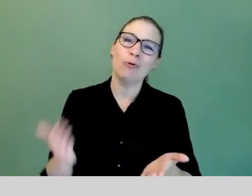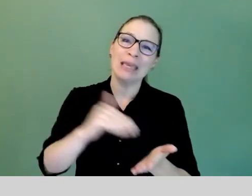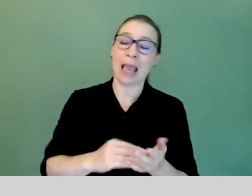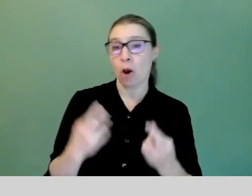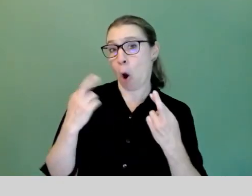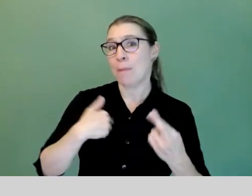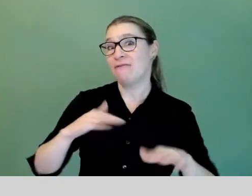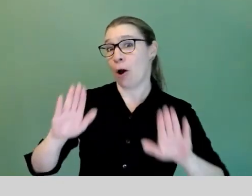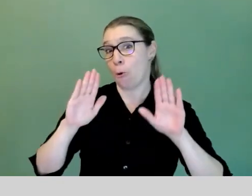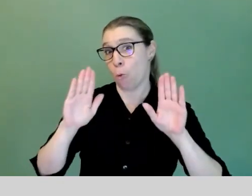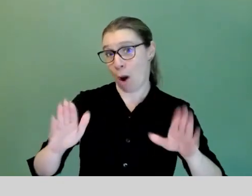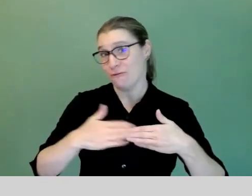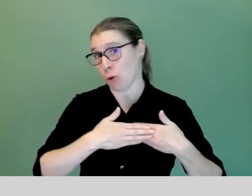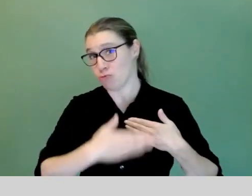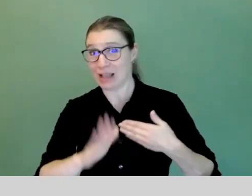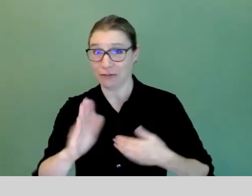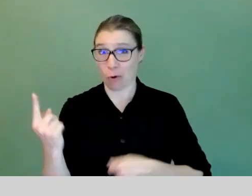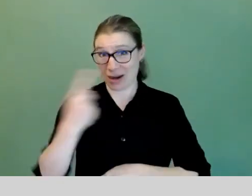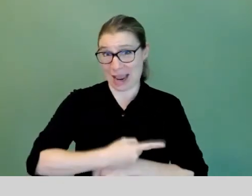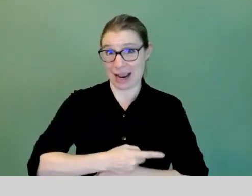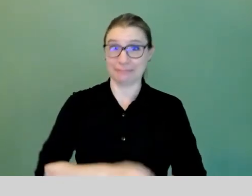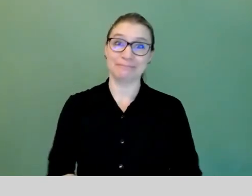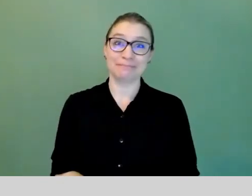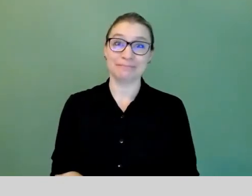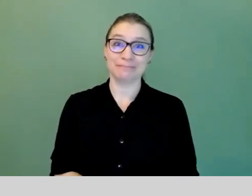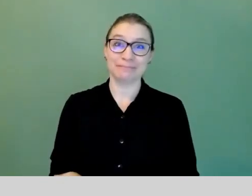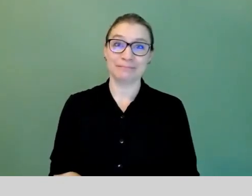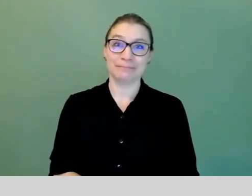Thank you all again. And I hope you have a wonderful rest of your day.